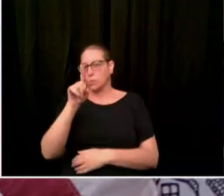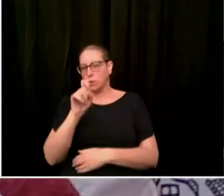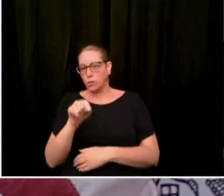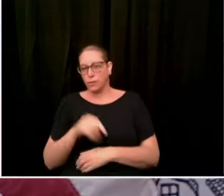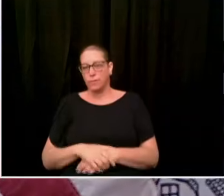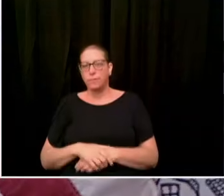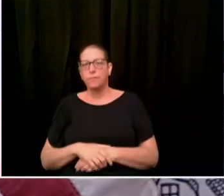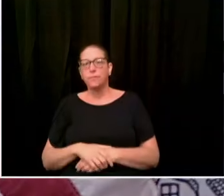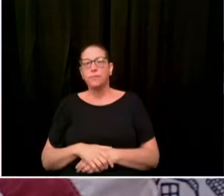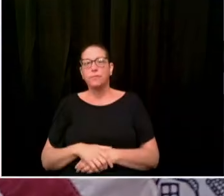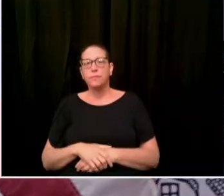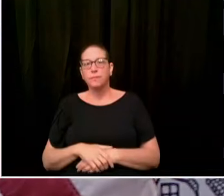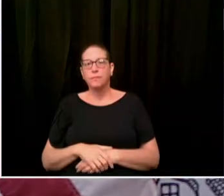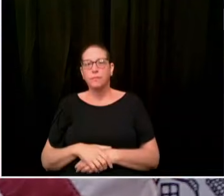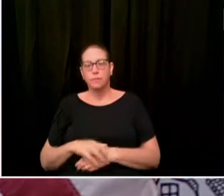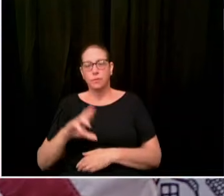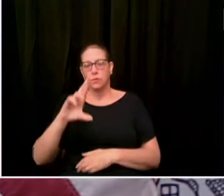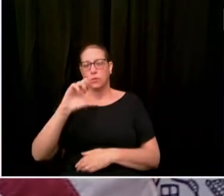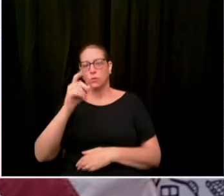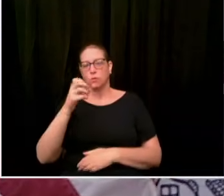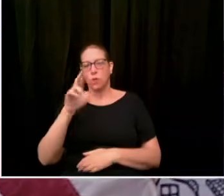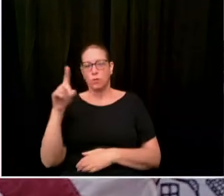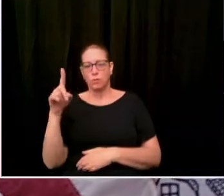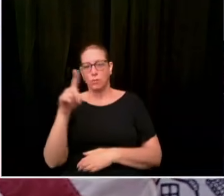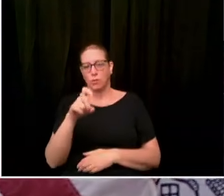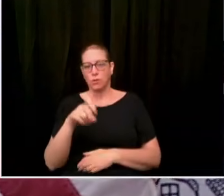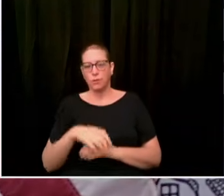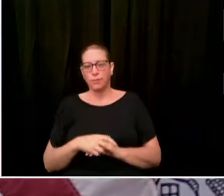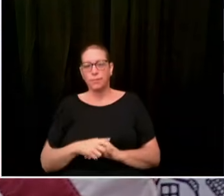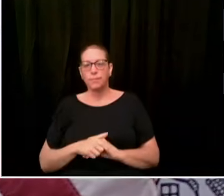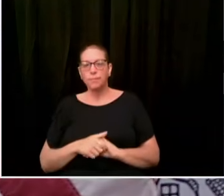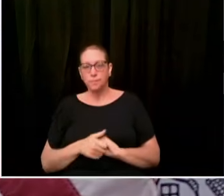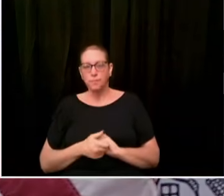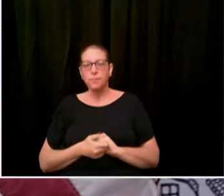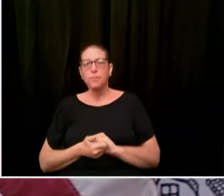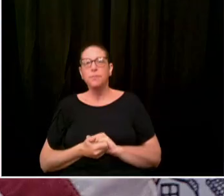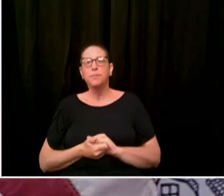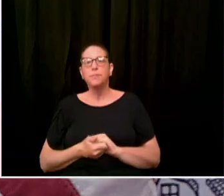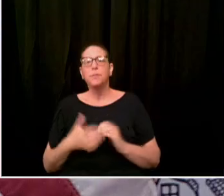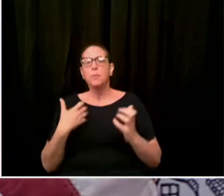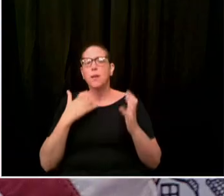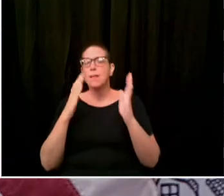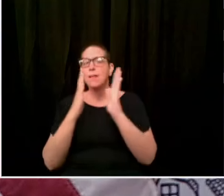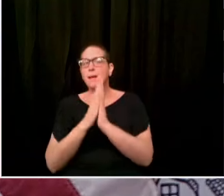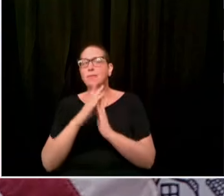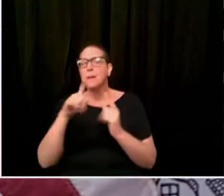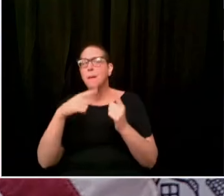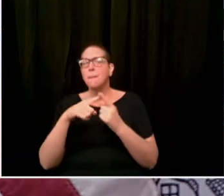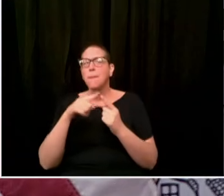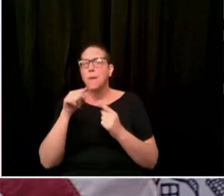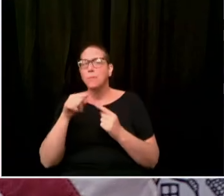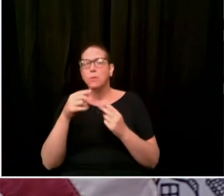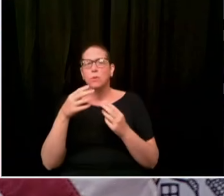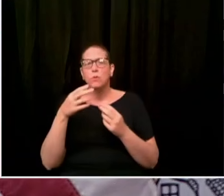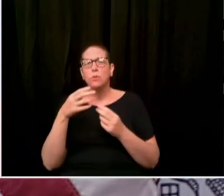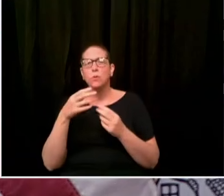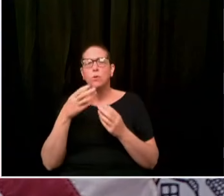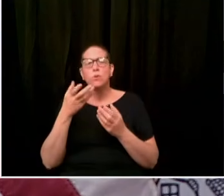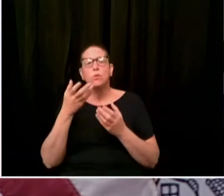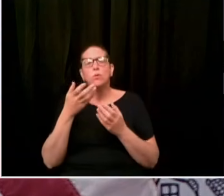WHAT'S COMING BUT IT'S NOT COMING IN THE MONTH OF MAY. LAST QUESTION OF THE DAY, ROGER. I WANT TO ASK